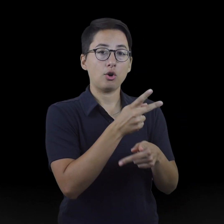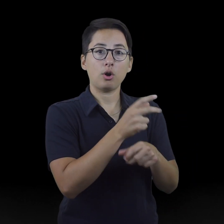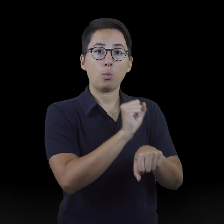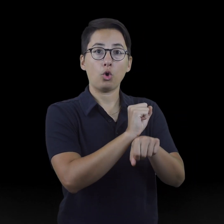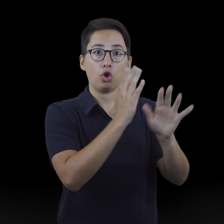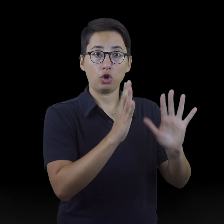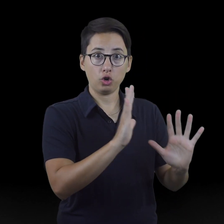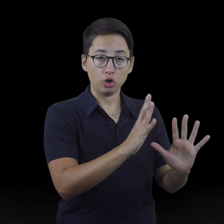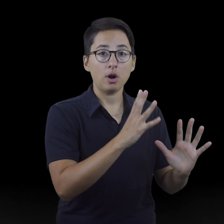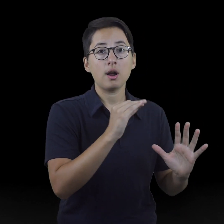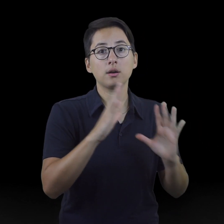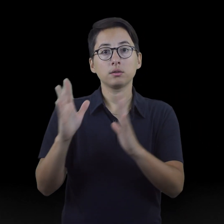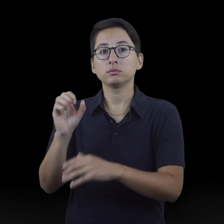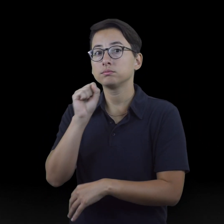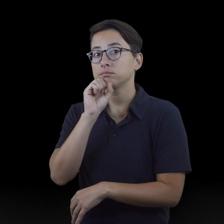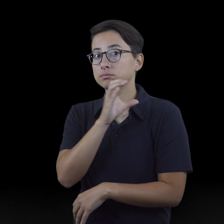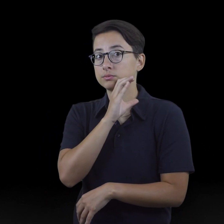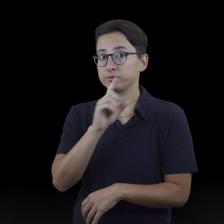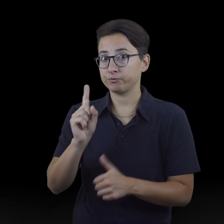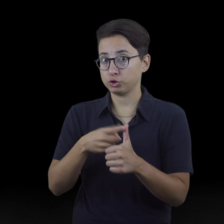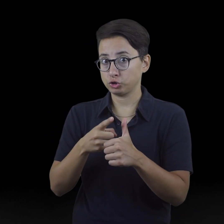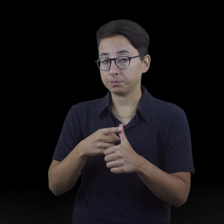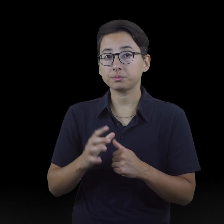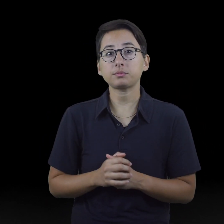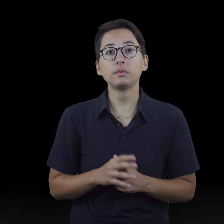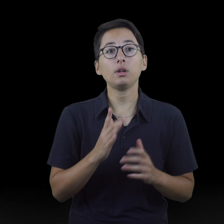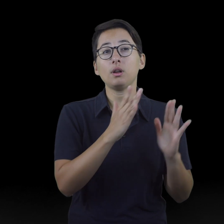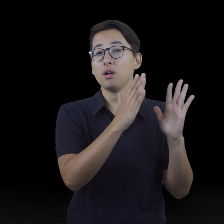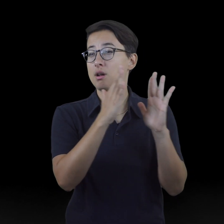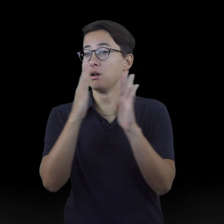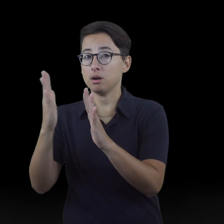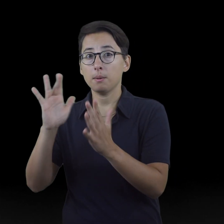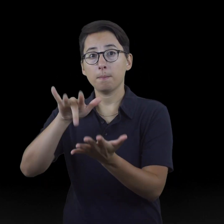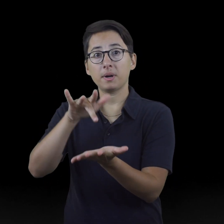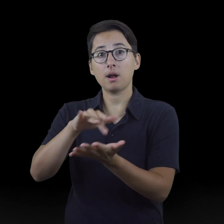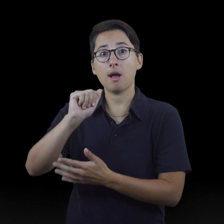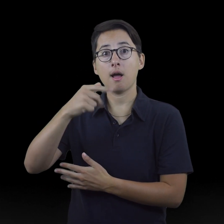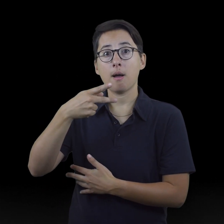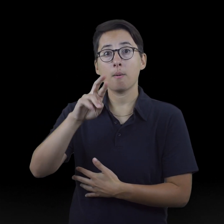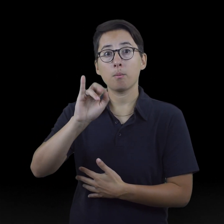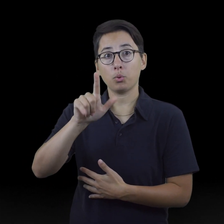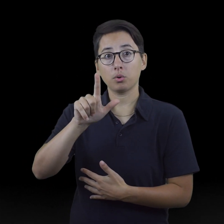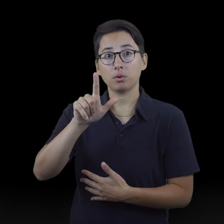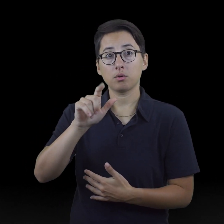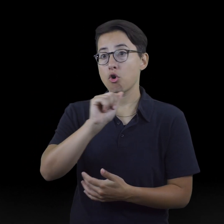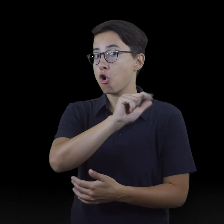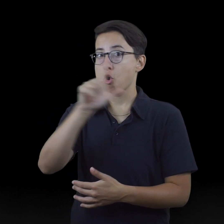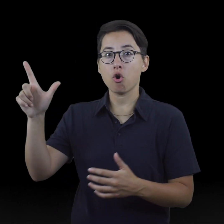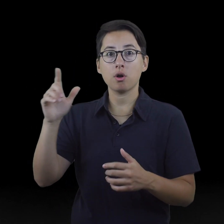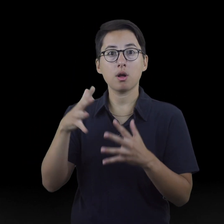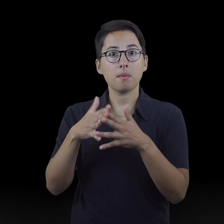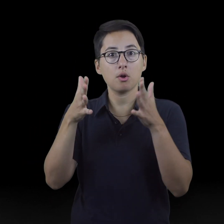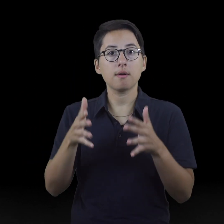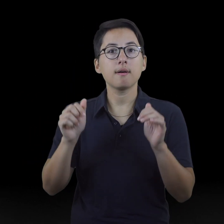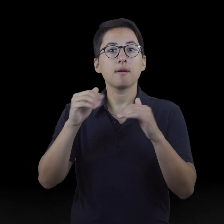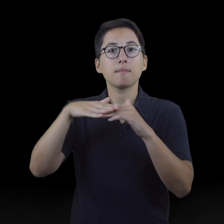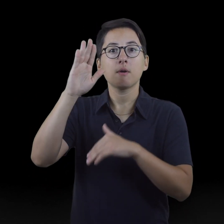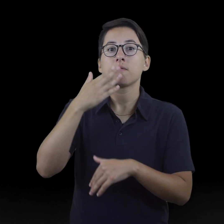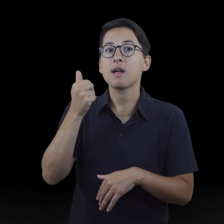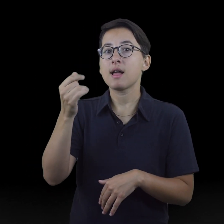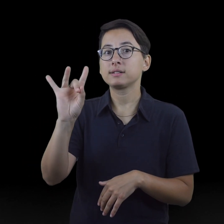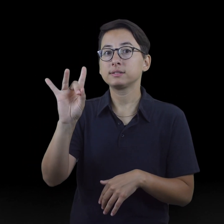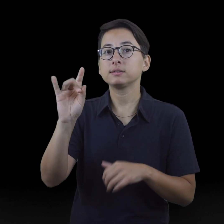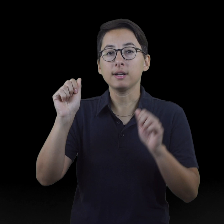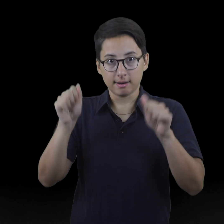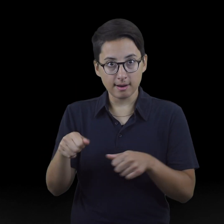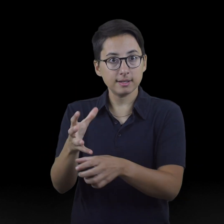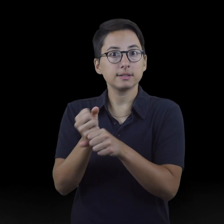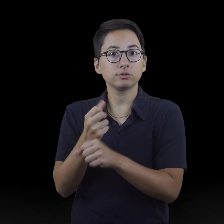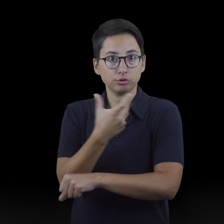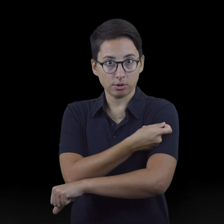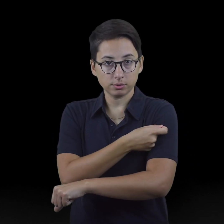workers and the elderly. By mid-April, all residents above 18 were eligible and